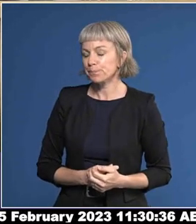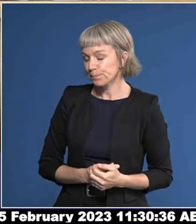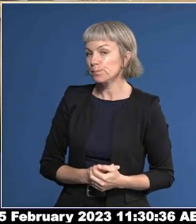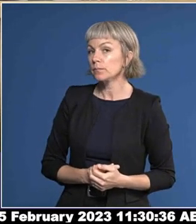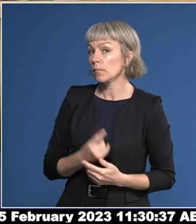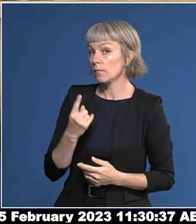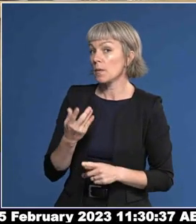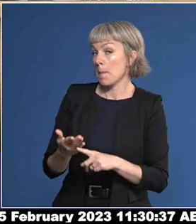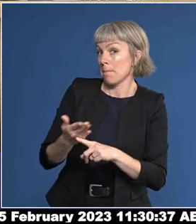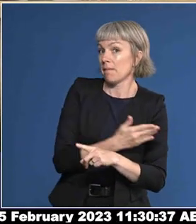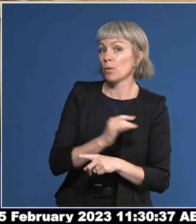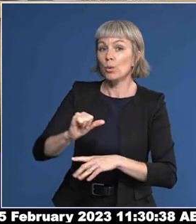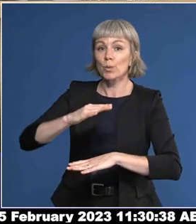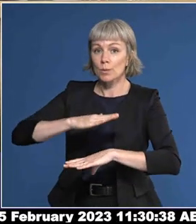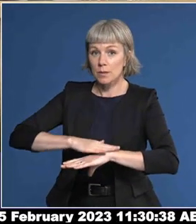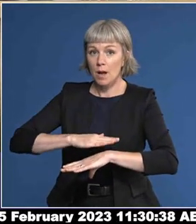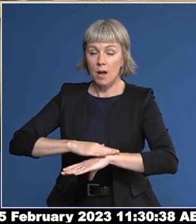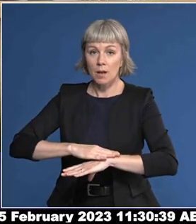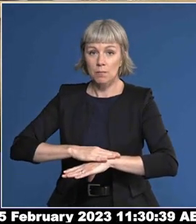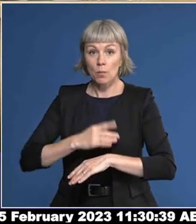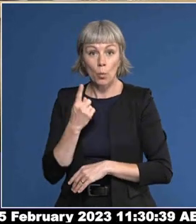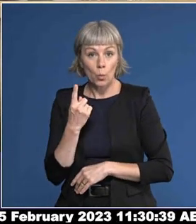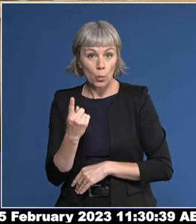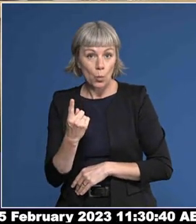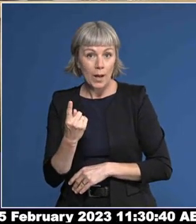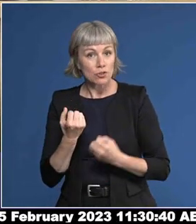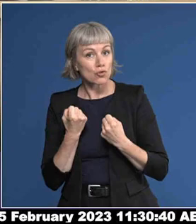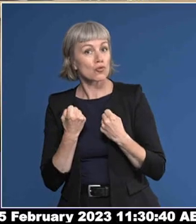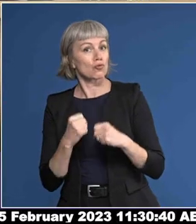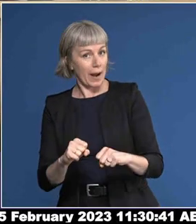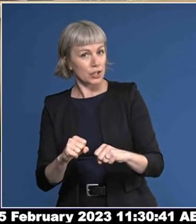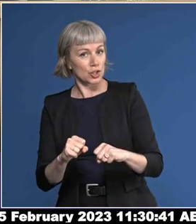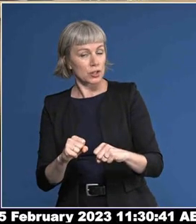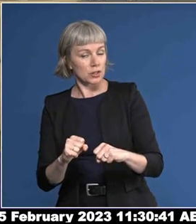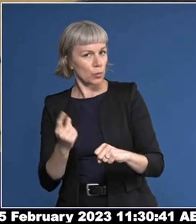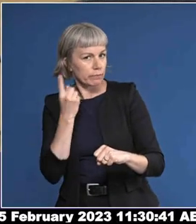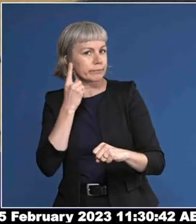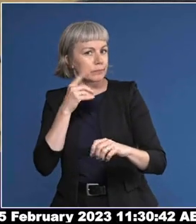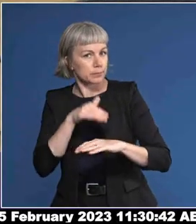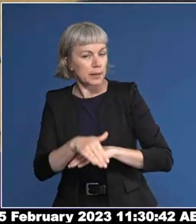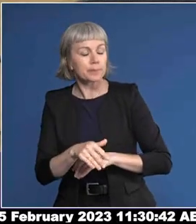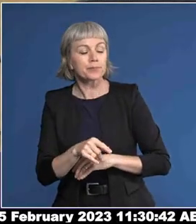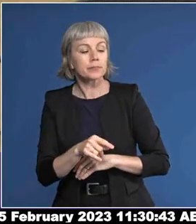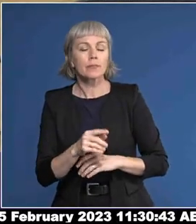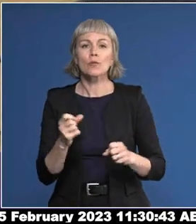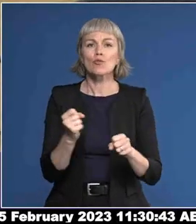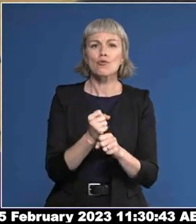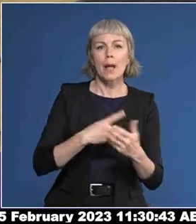Afford was to create incentives and rewards for employees, no doubt intended to be some